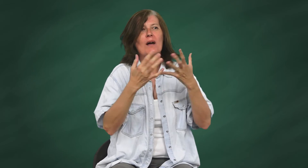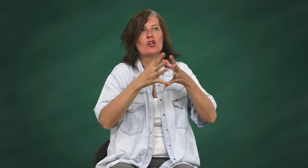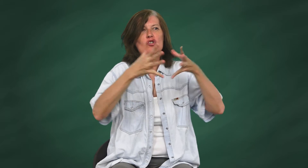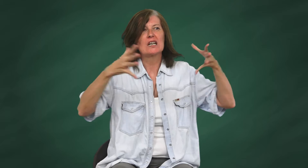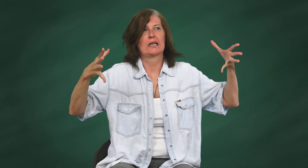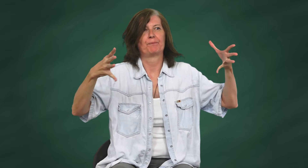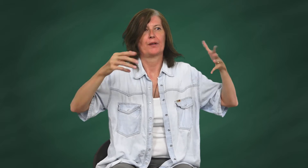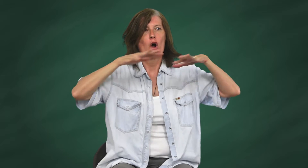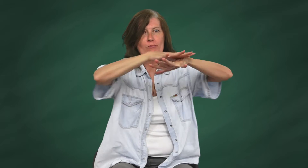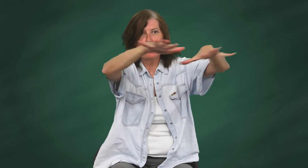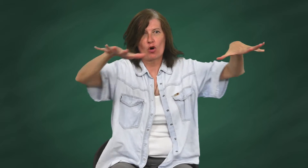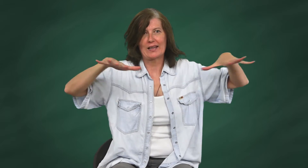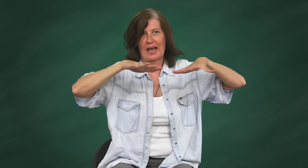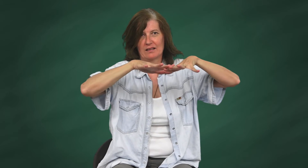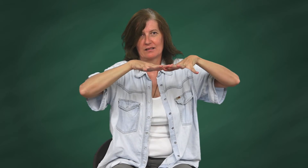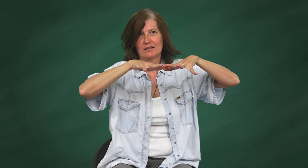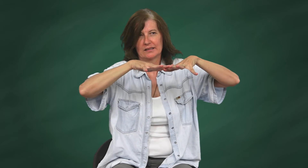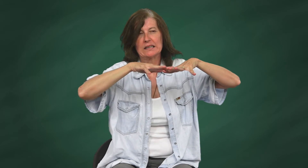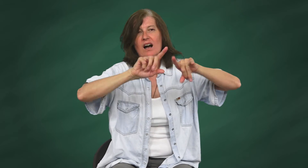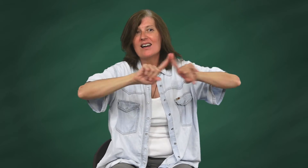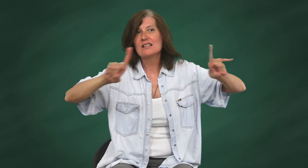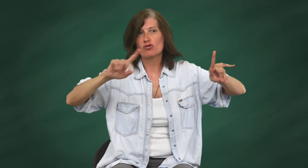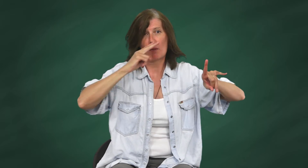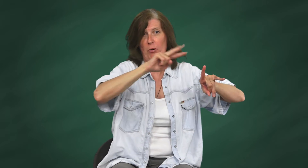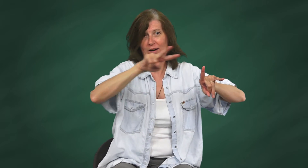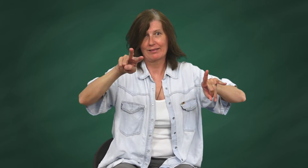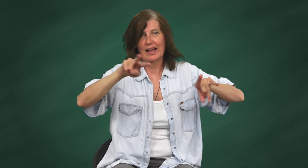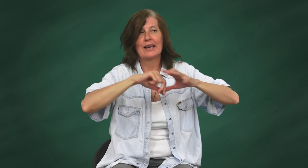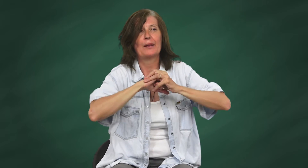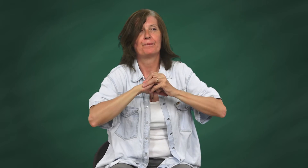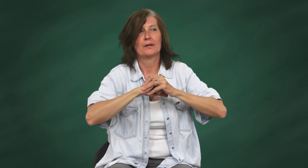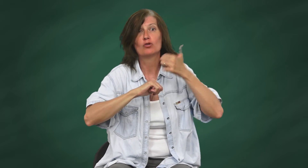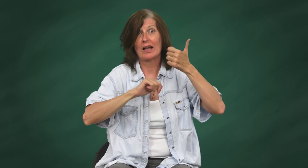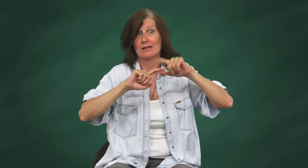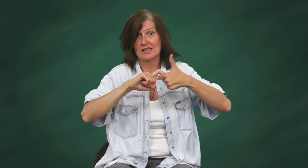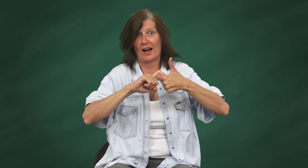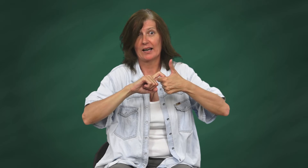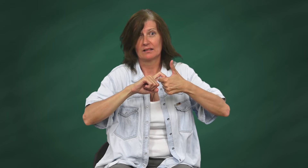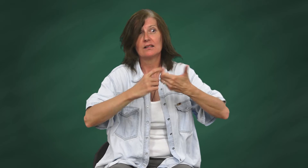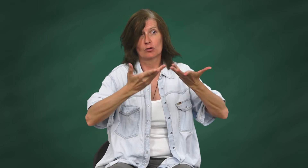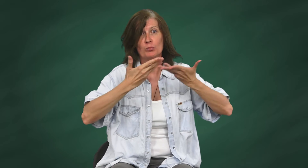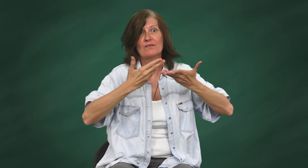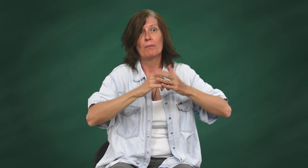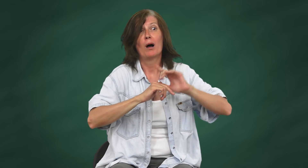I widen my horizons and possibilities of different points of view. This is where I gain the most.